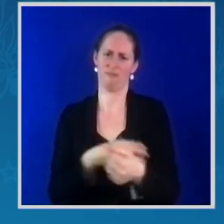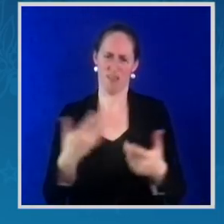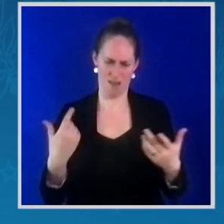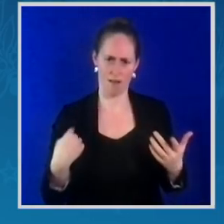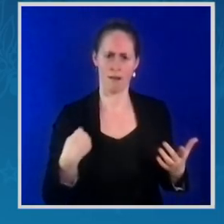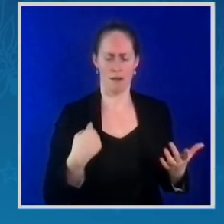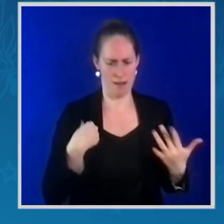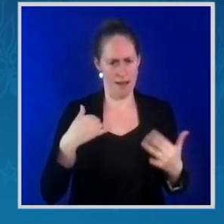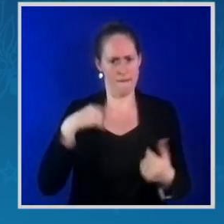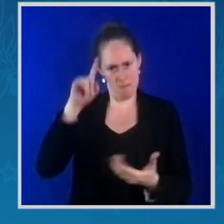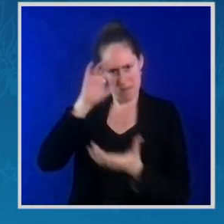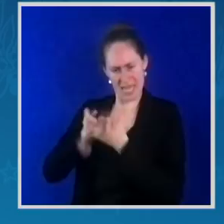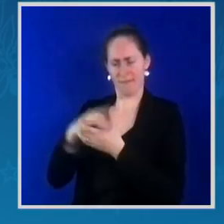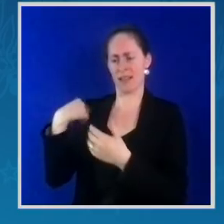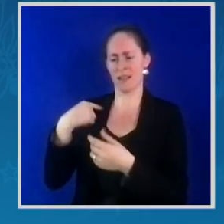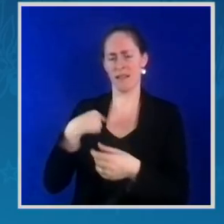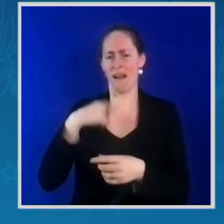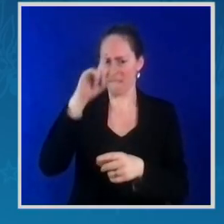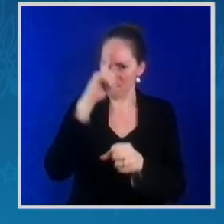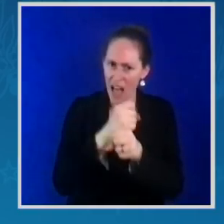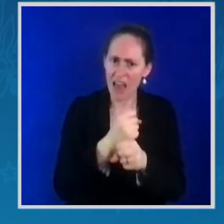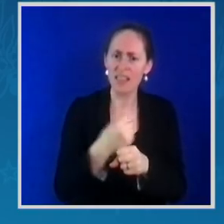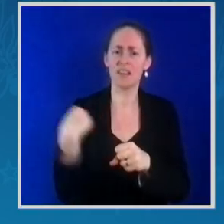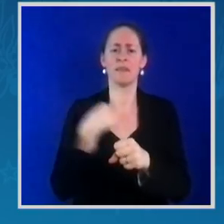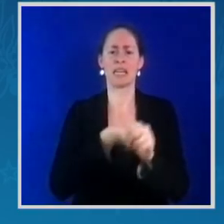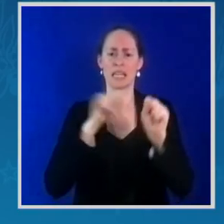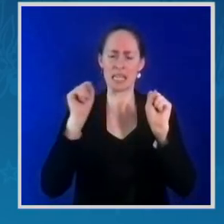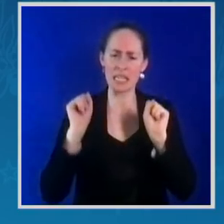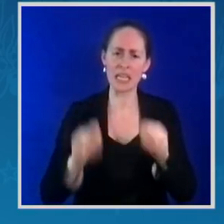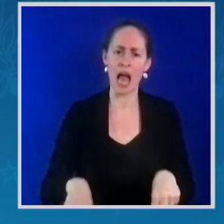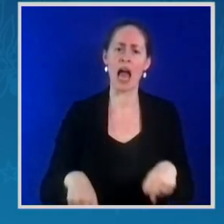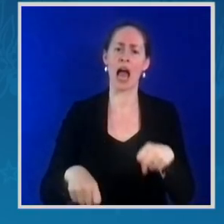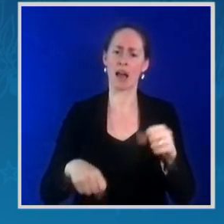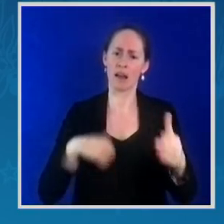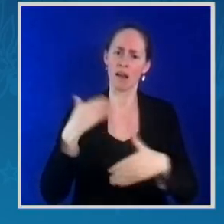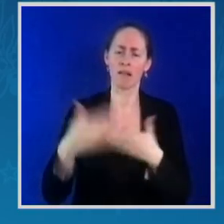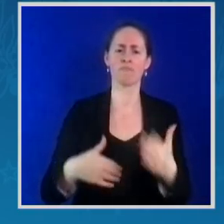that when the people are aware of what is in their best interest,